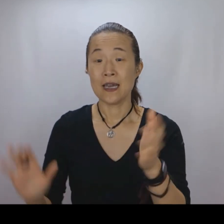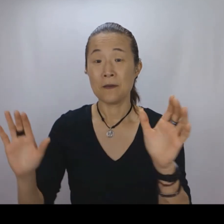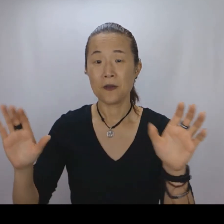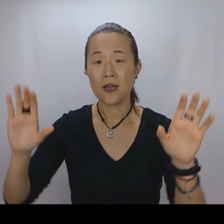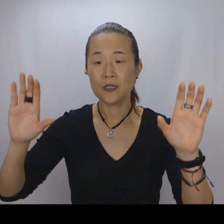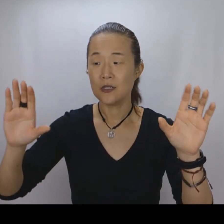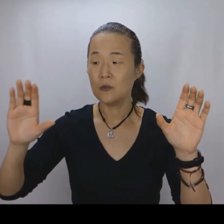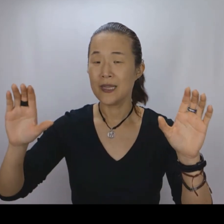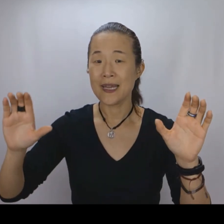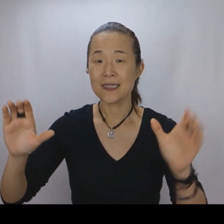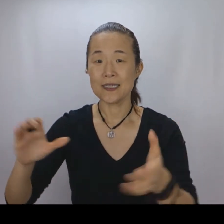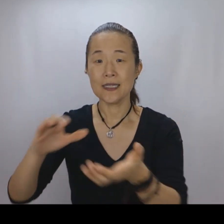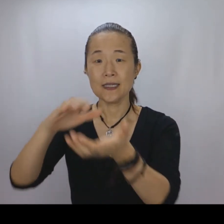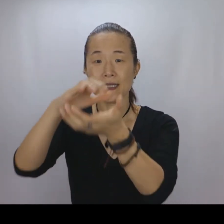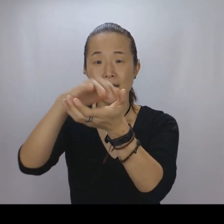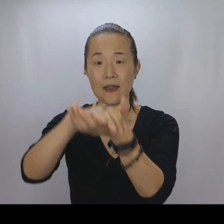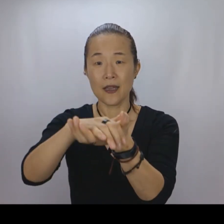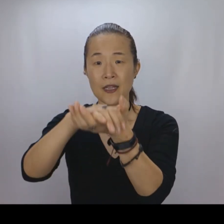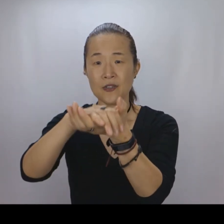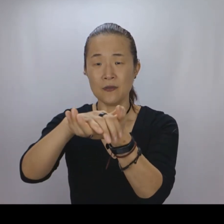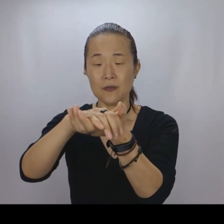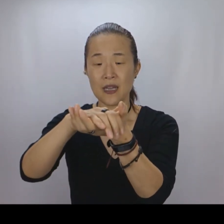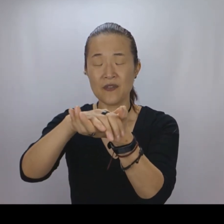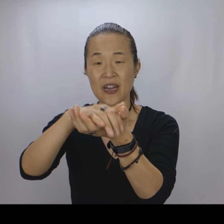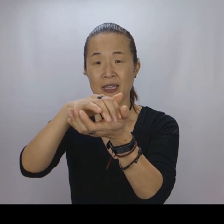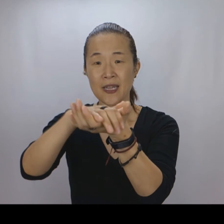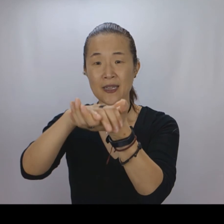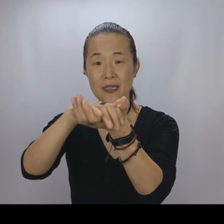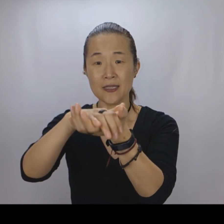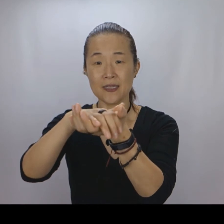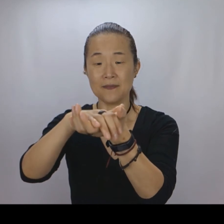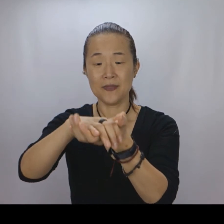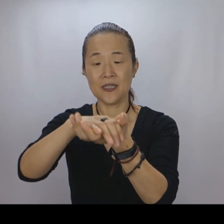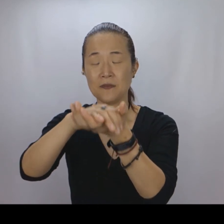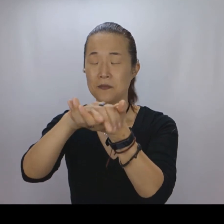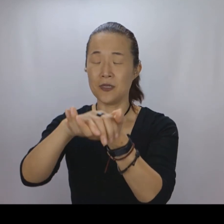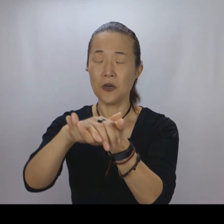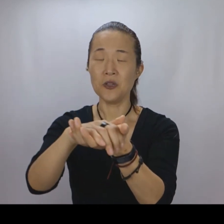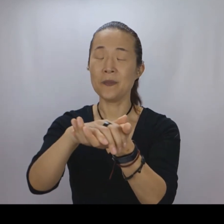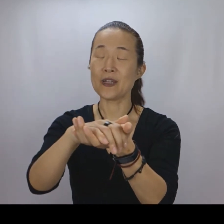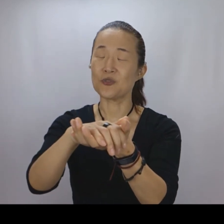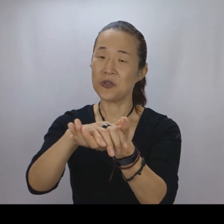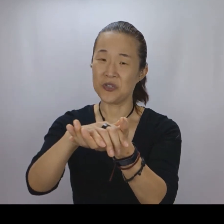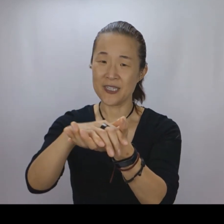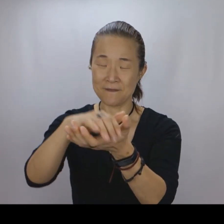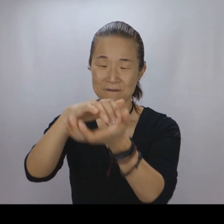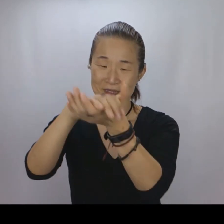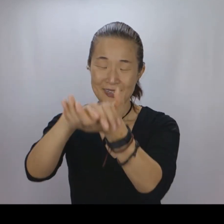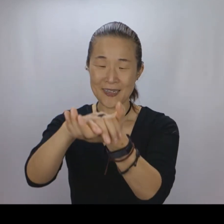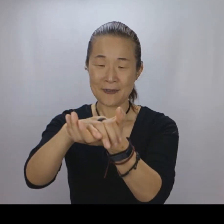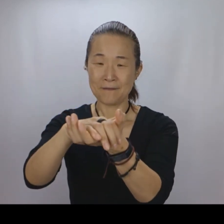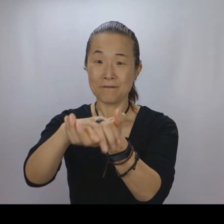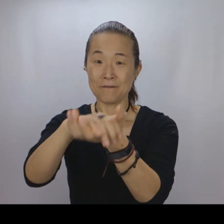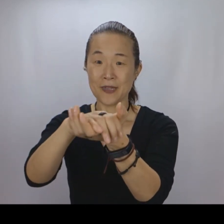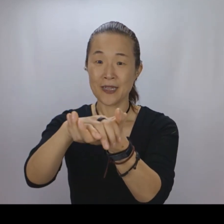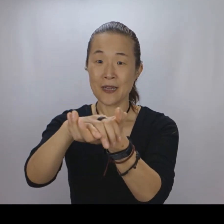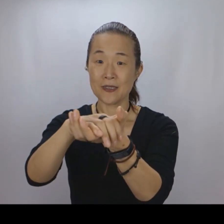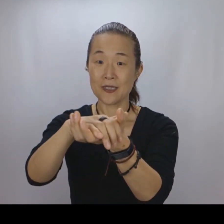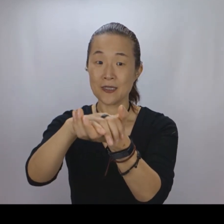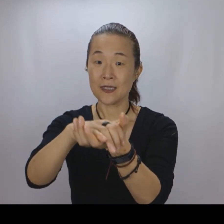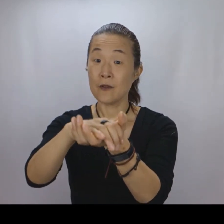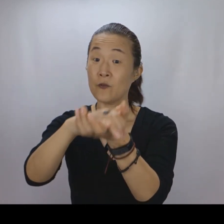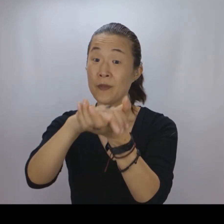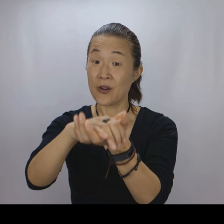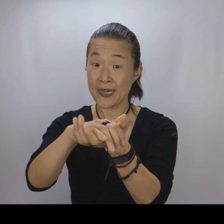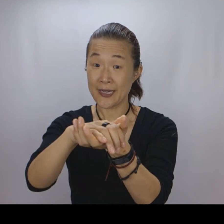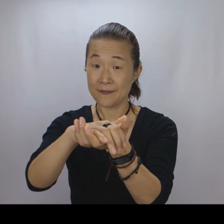So, you have kind of two relaxed "C's," and you have your hand like this in holy matrimony, and that's a sign for married.